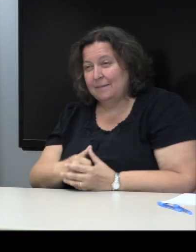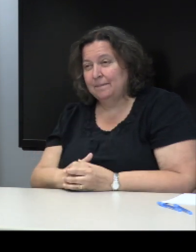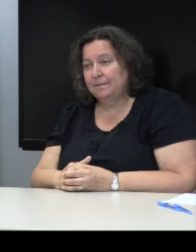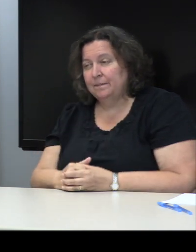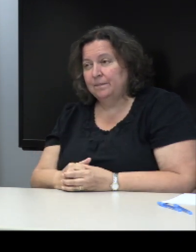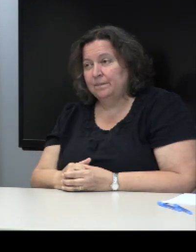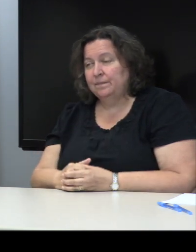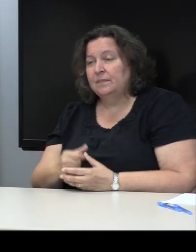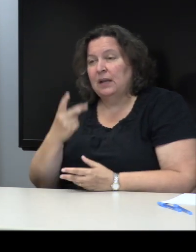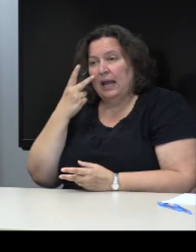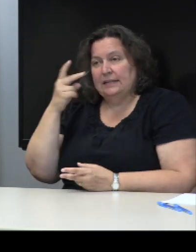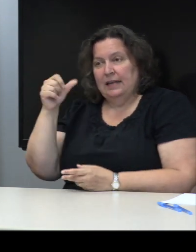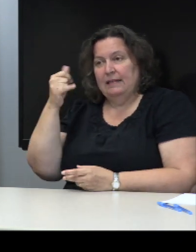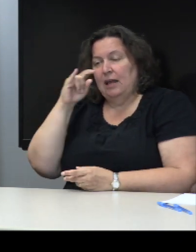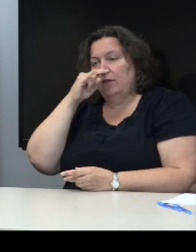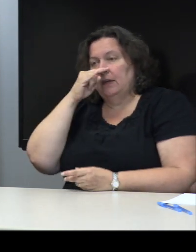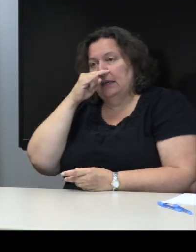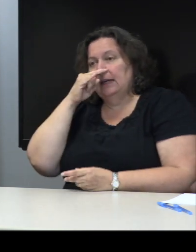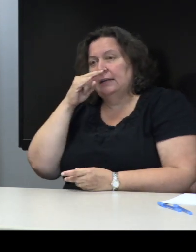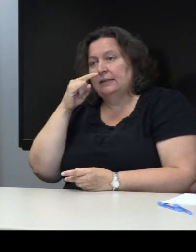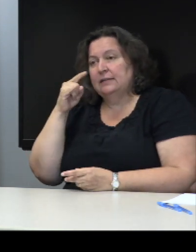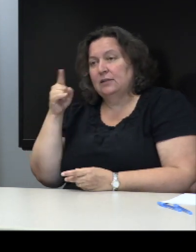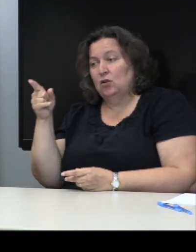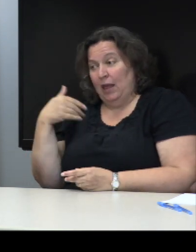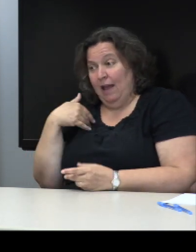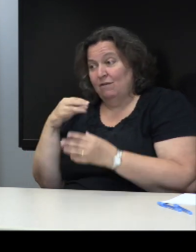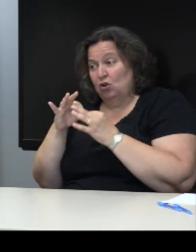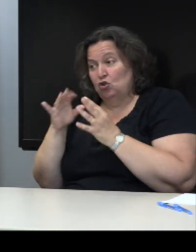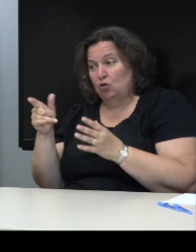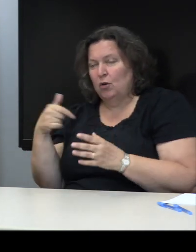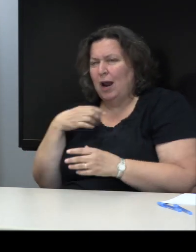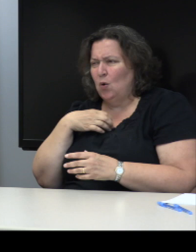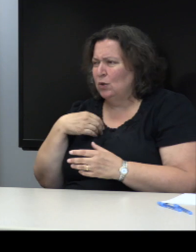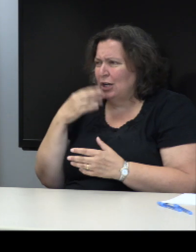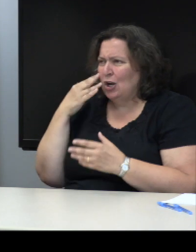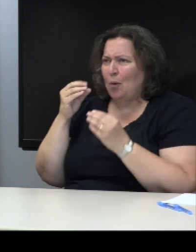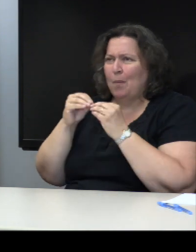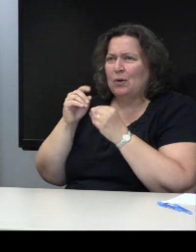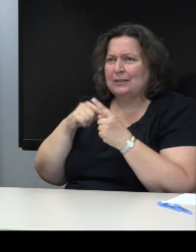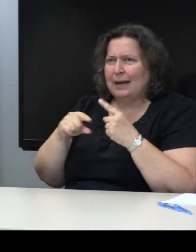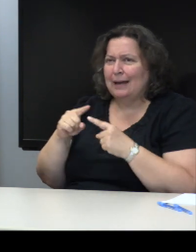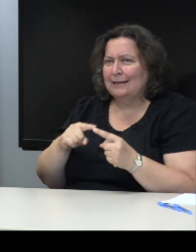I see the other kids who have an interpreter and wish I knew more sign language